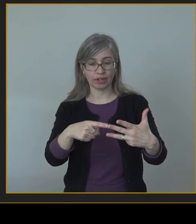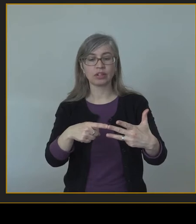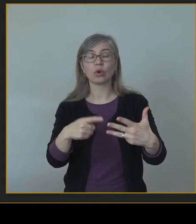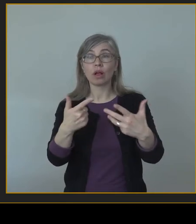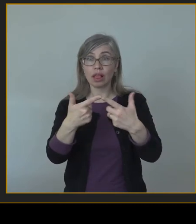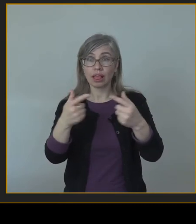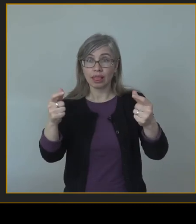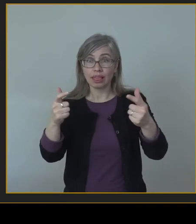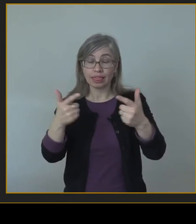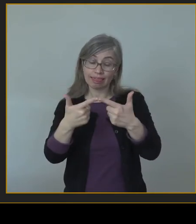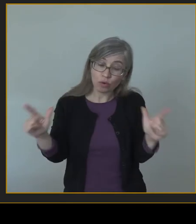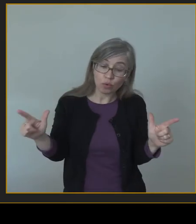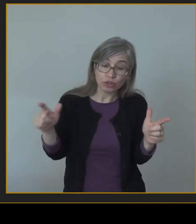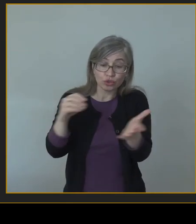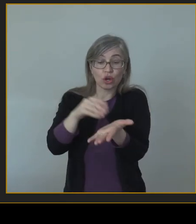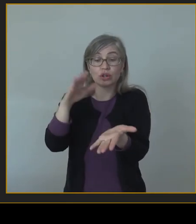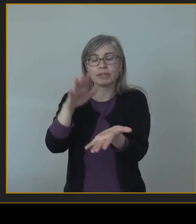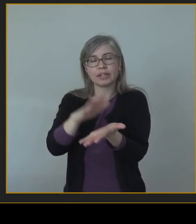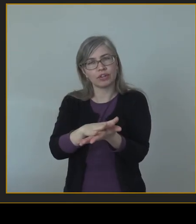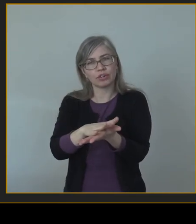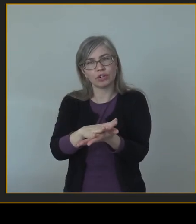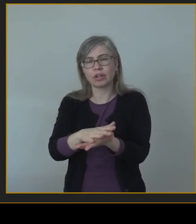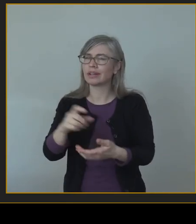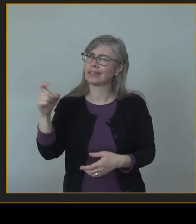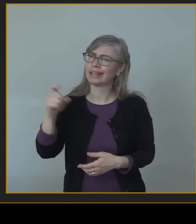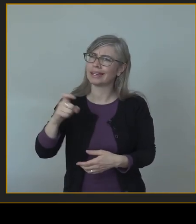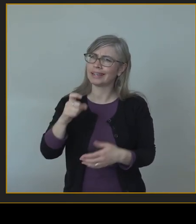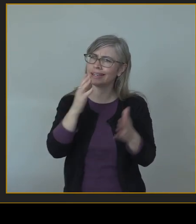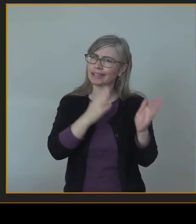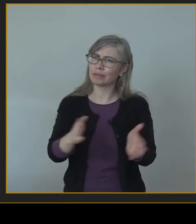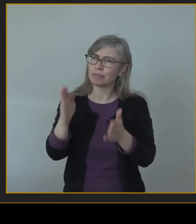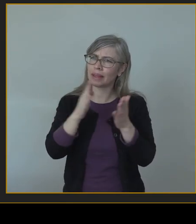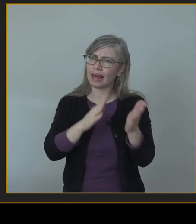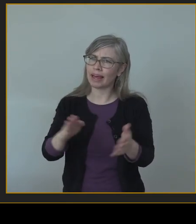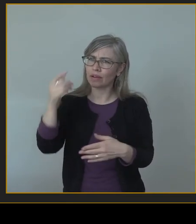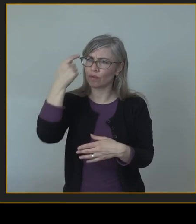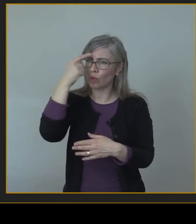Third, language documentation requires planning for the future;